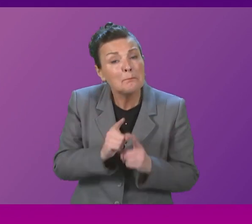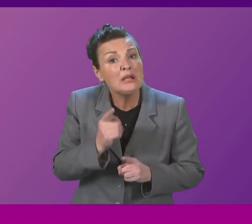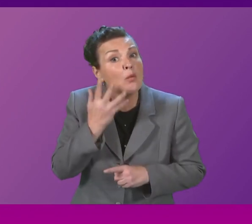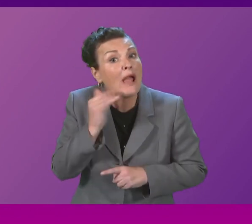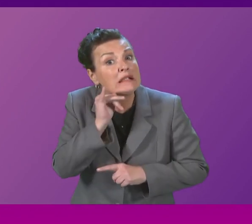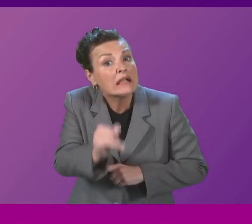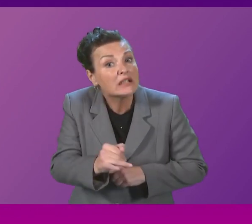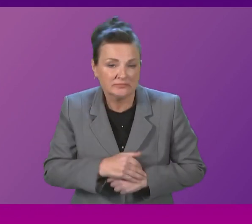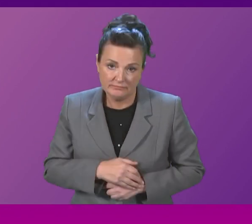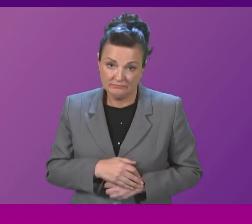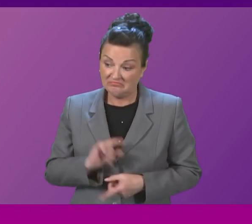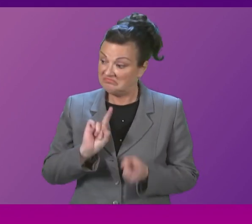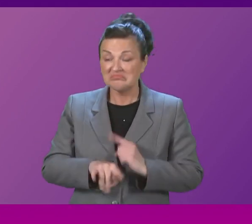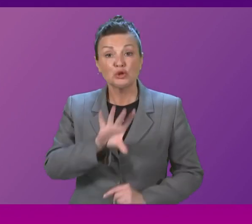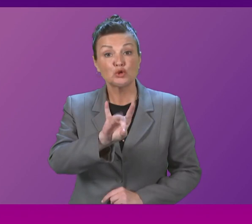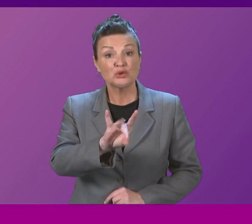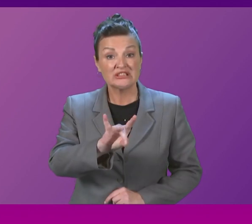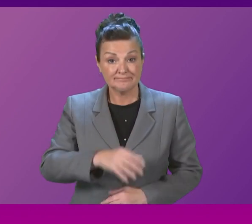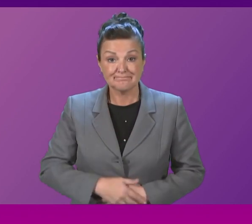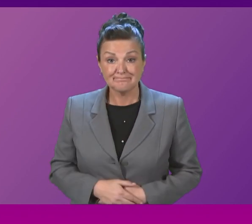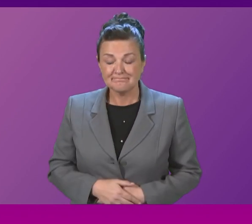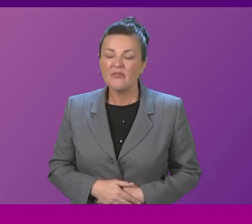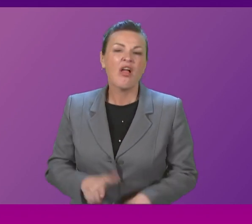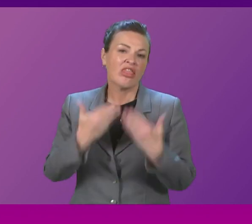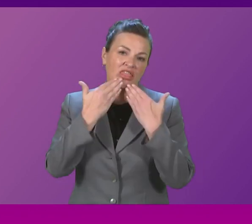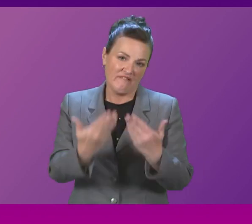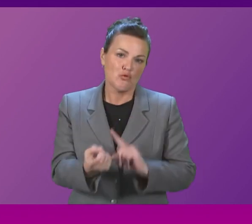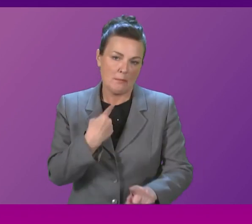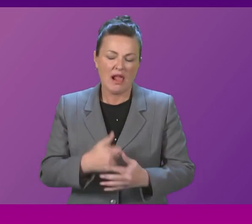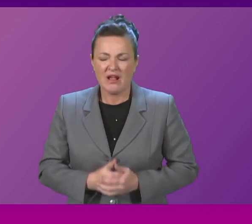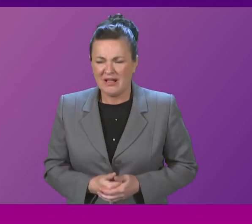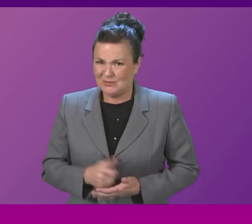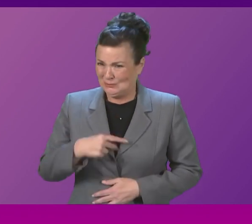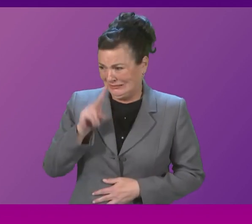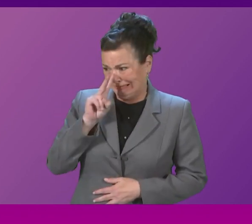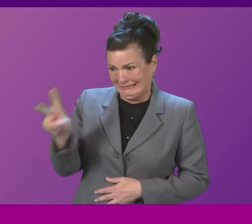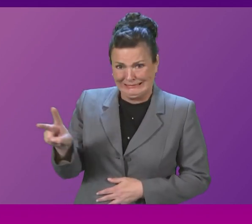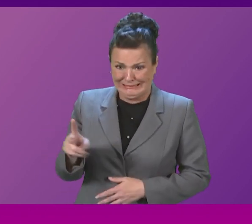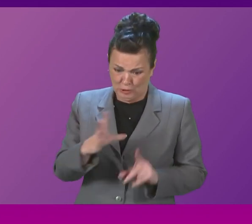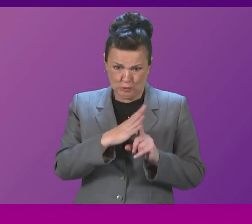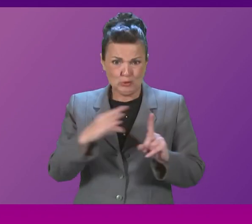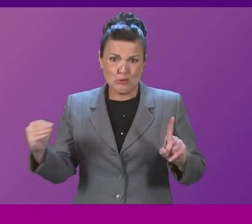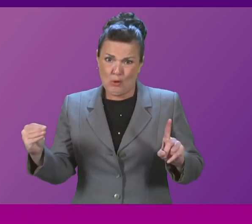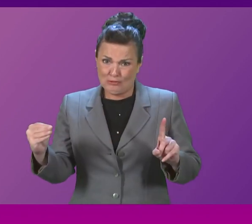Tuesday. We see the cost of Conservative incompetence measured out in the budget today, which will